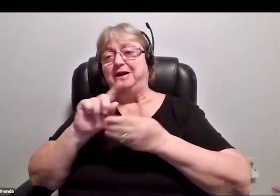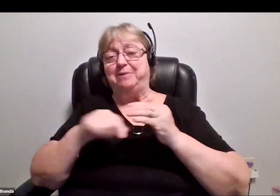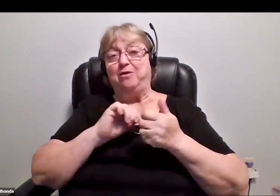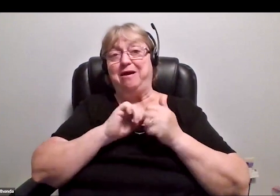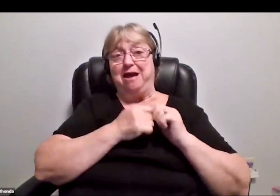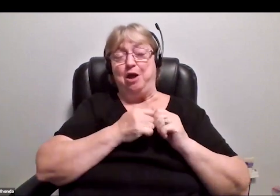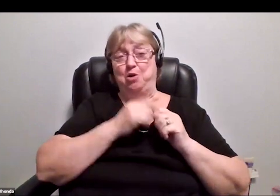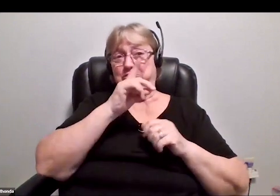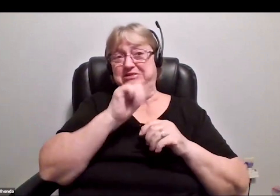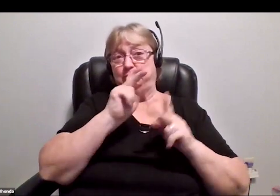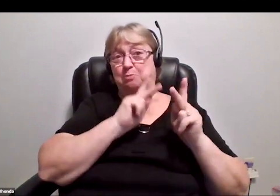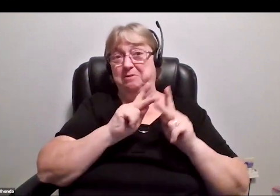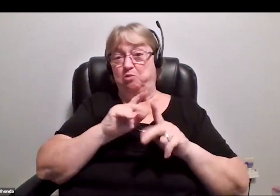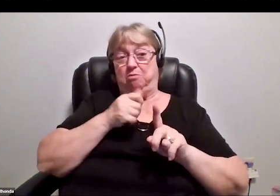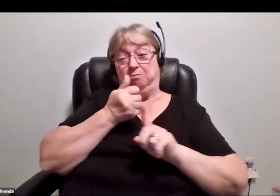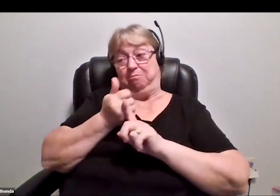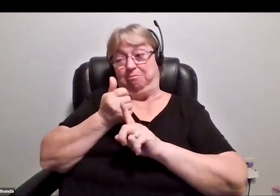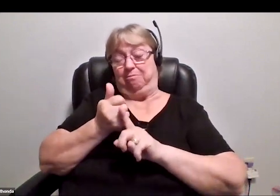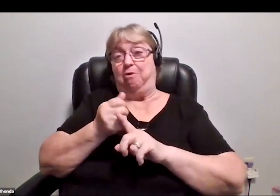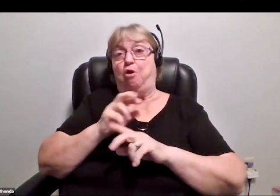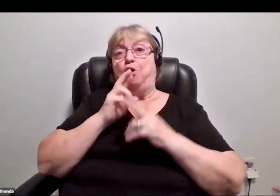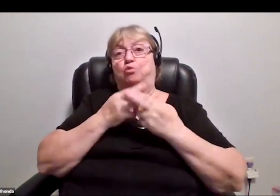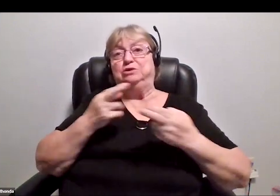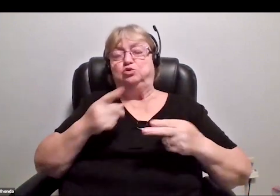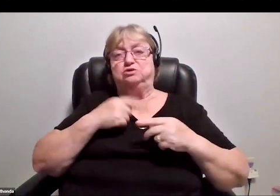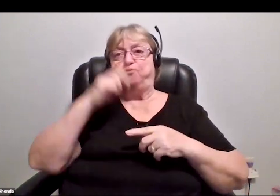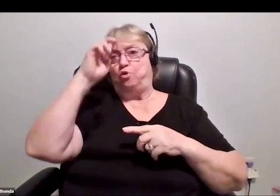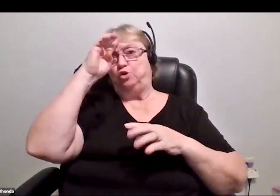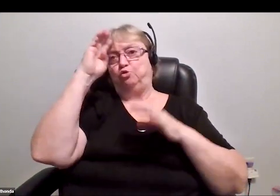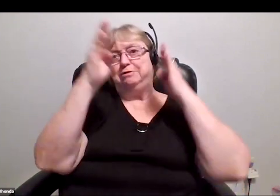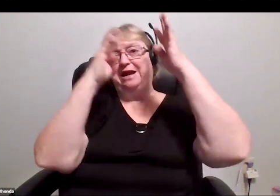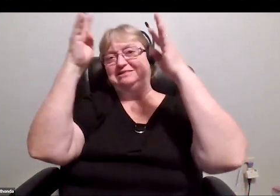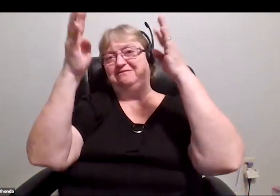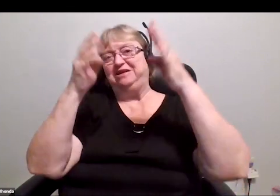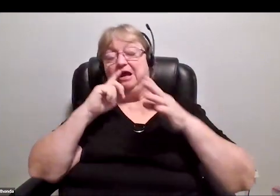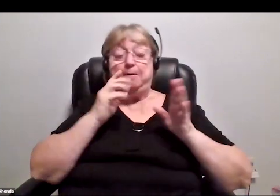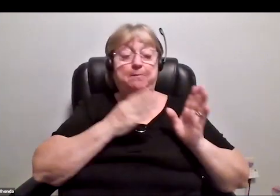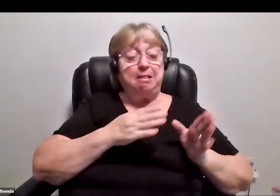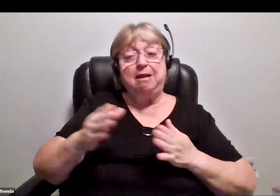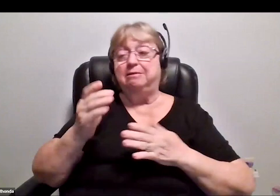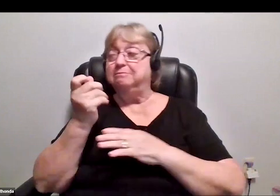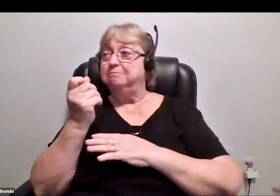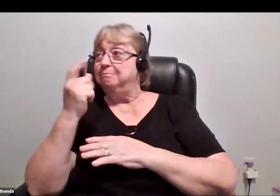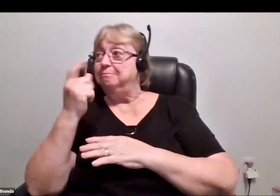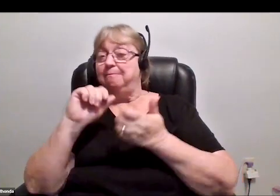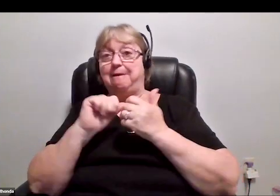are a resource for creativity, for planning, for understanding ways that improve life for everyone.